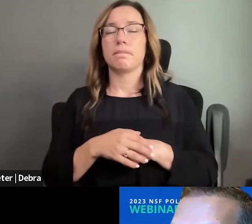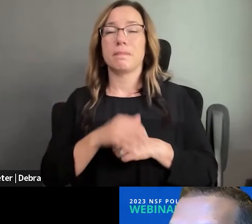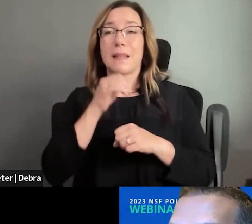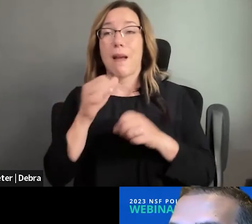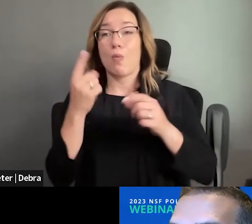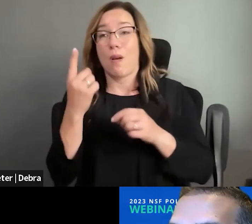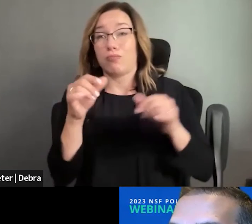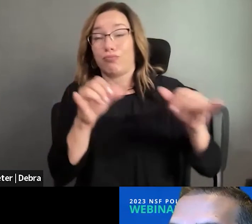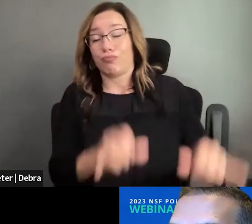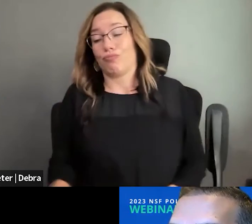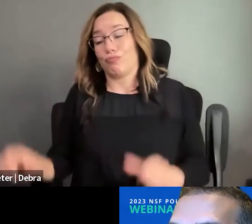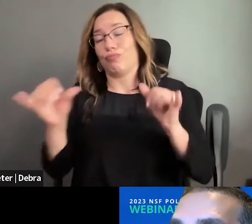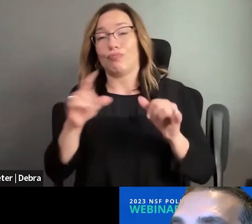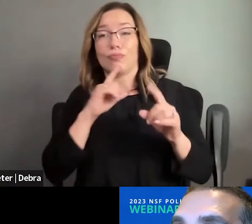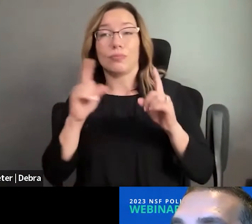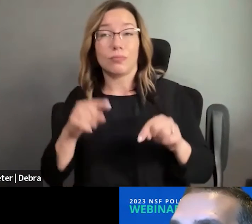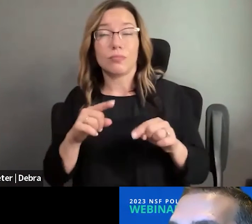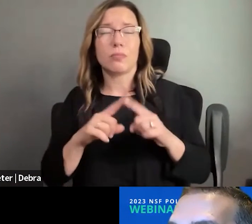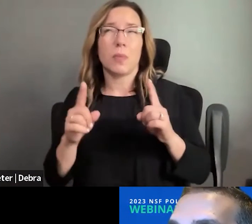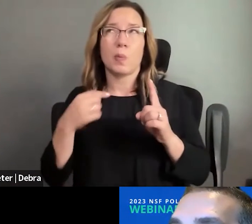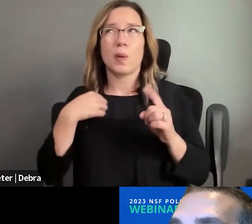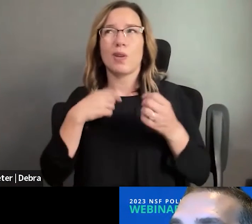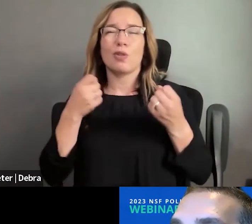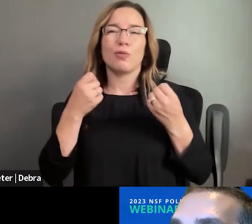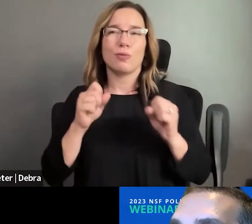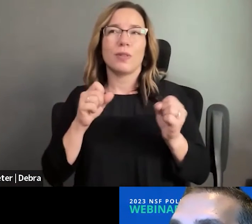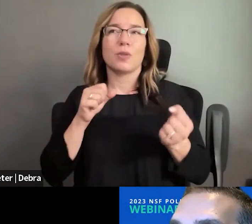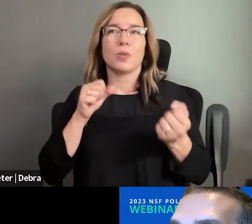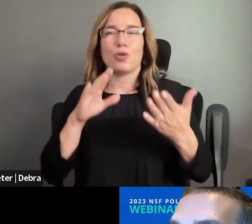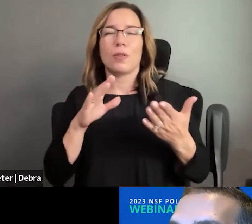But what we are trying to address is when is